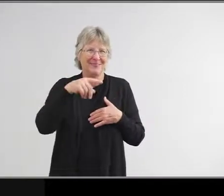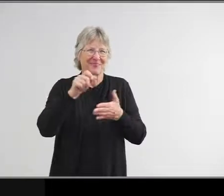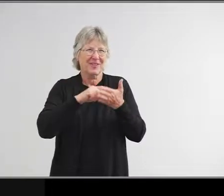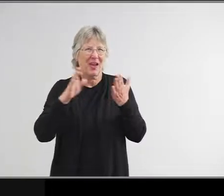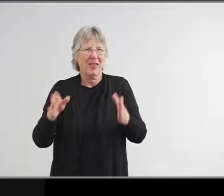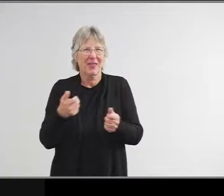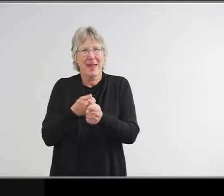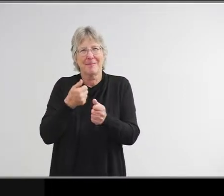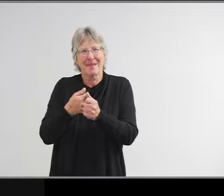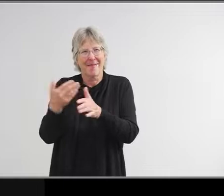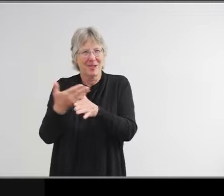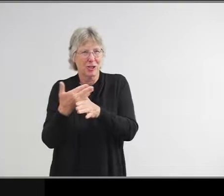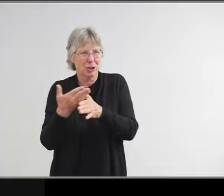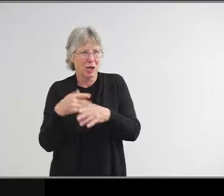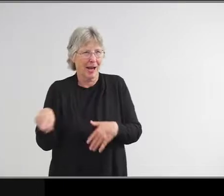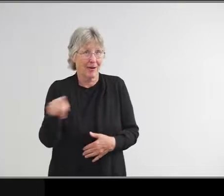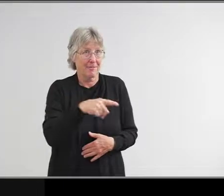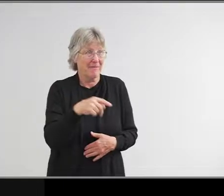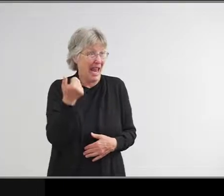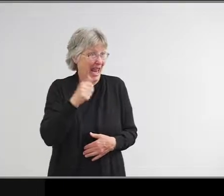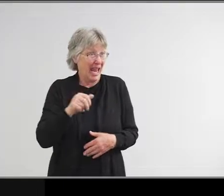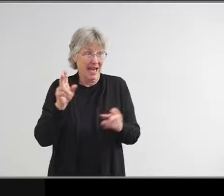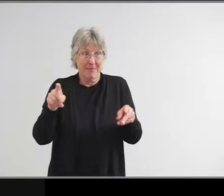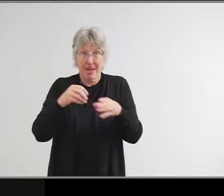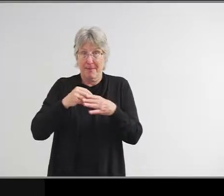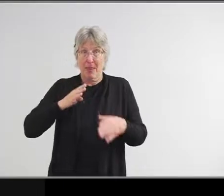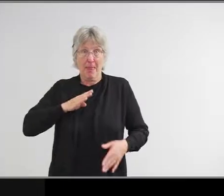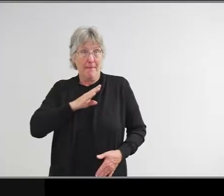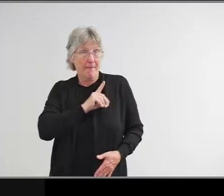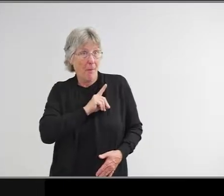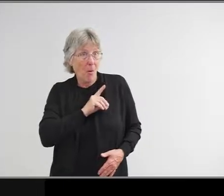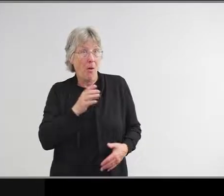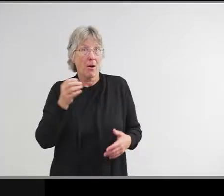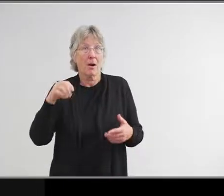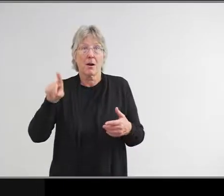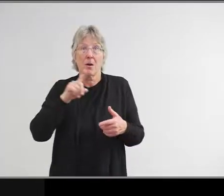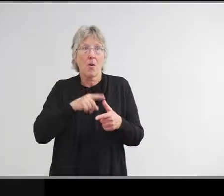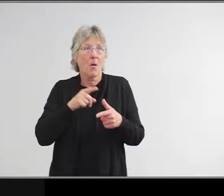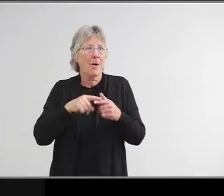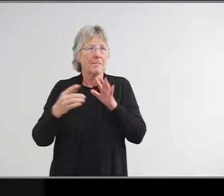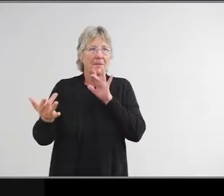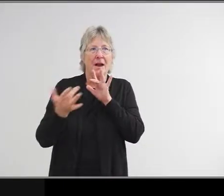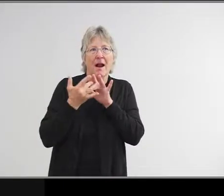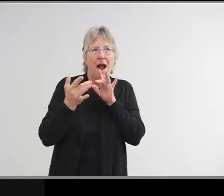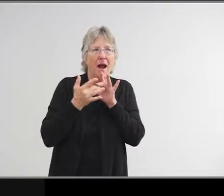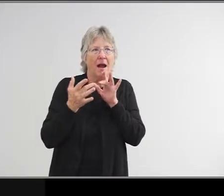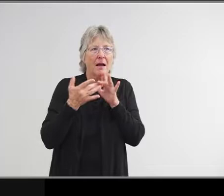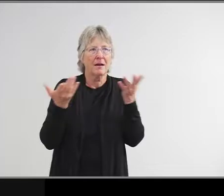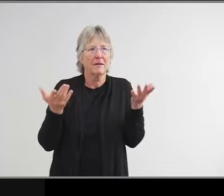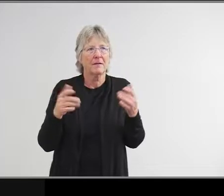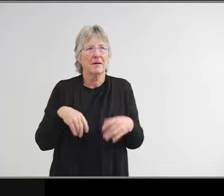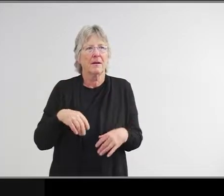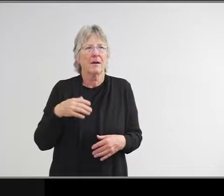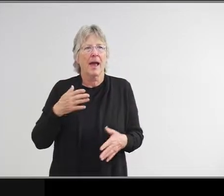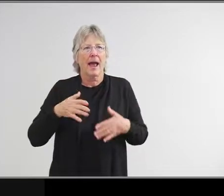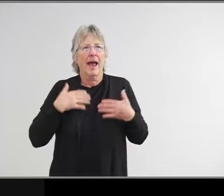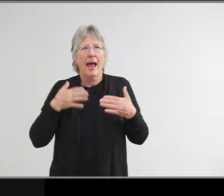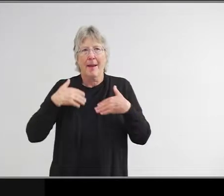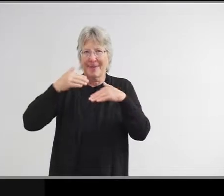If any members of the board or the executive team would like to join us, please reach out and we would gladly send you an invitation.